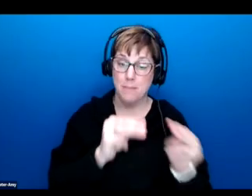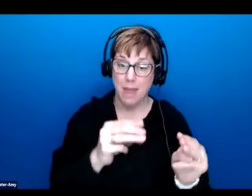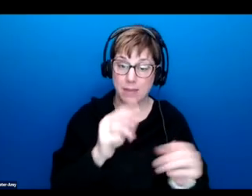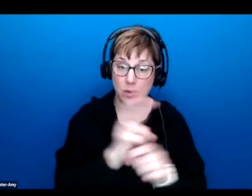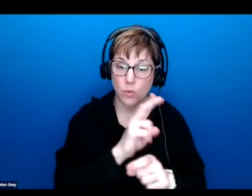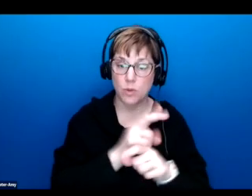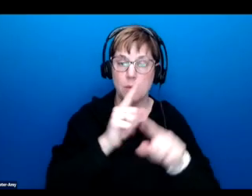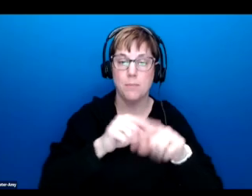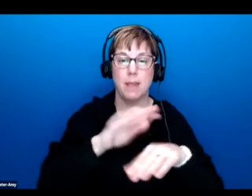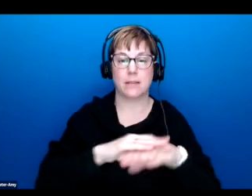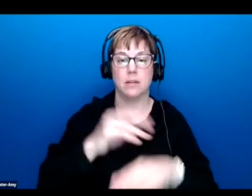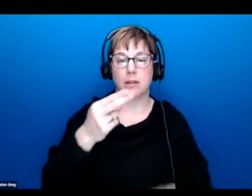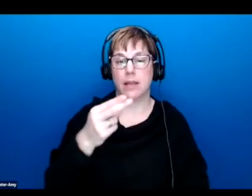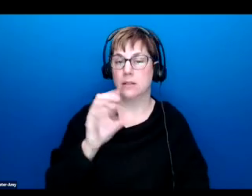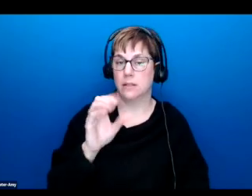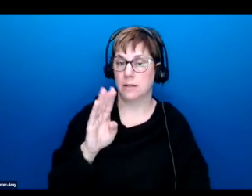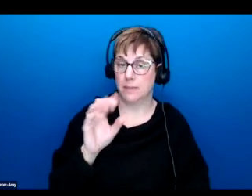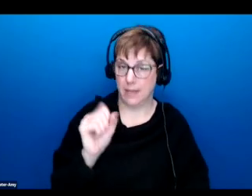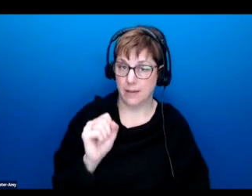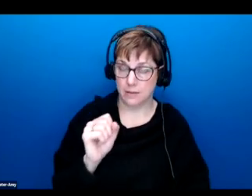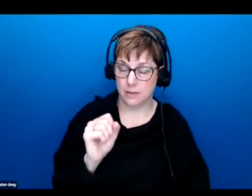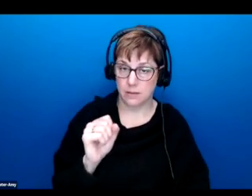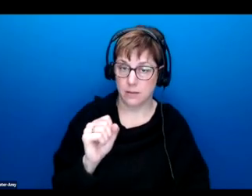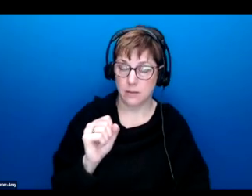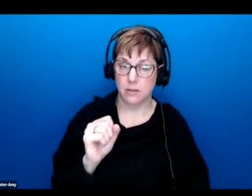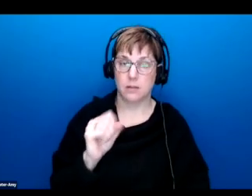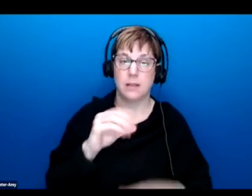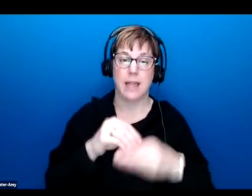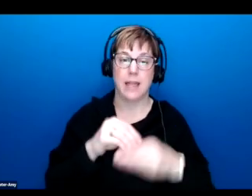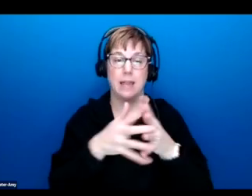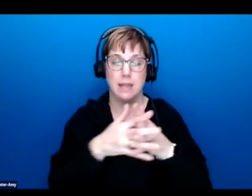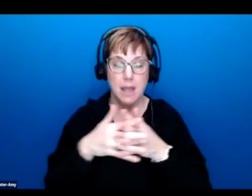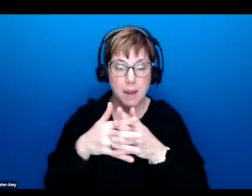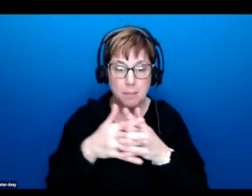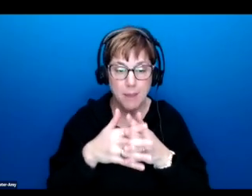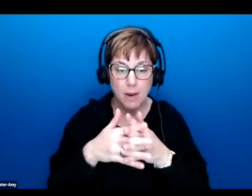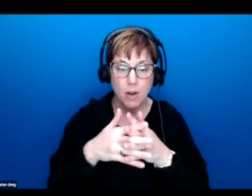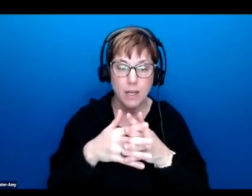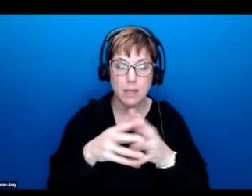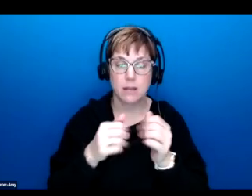HCBS that's um in the American Rescue Plan Act of 2021.